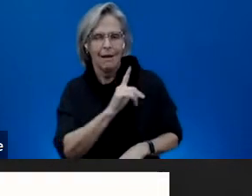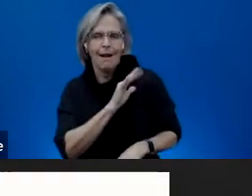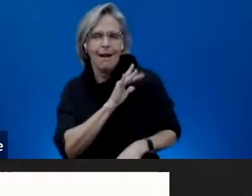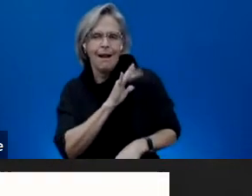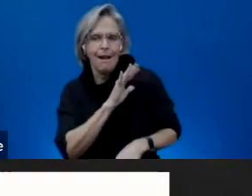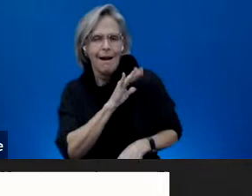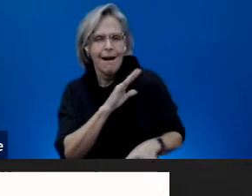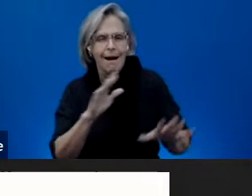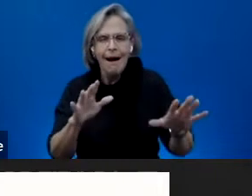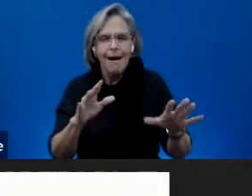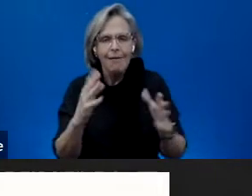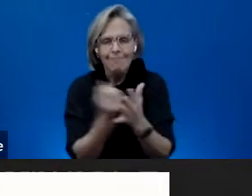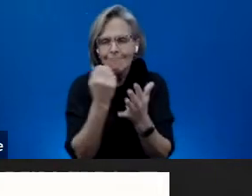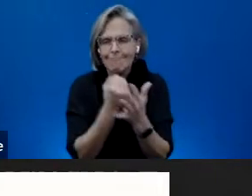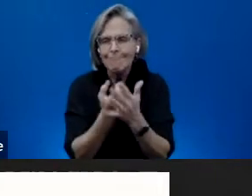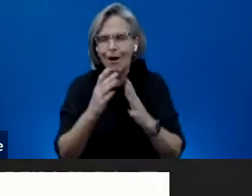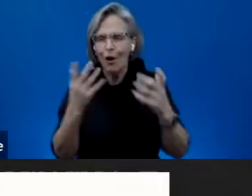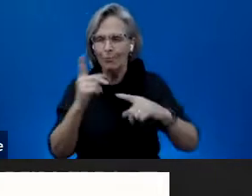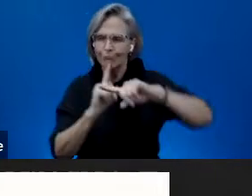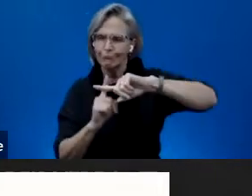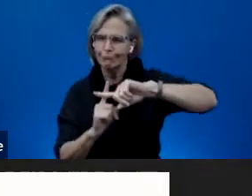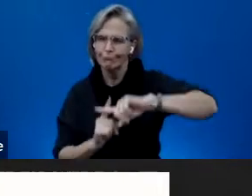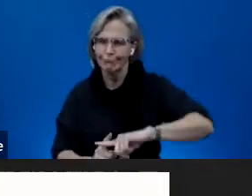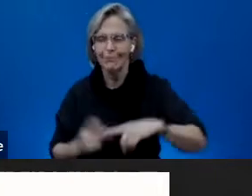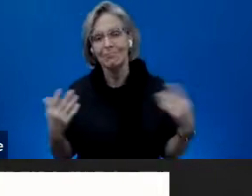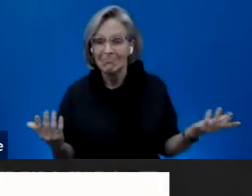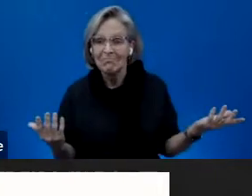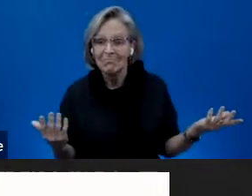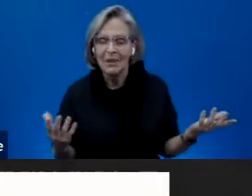that they get out of it. So, I just wanna be fully transparent there